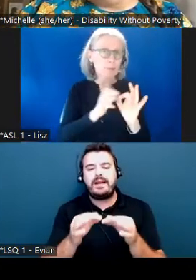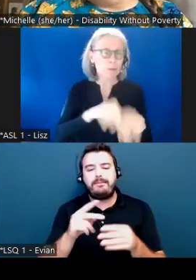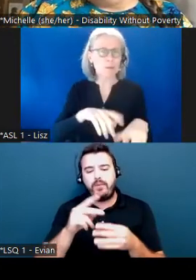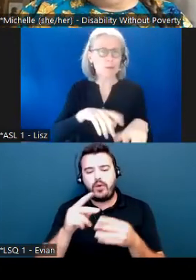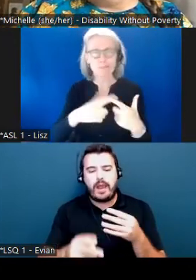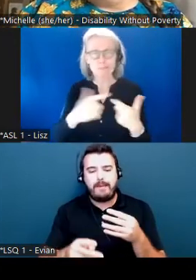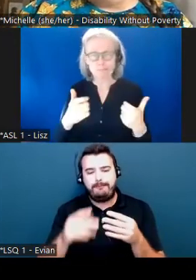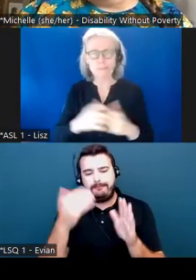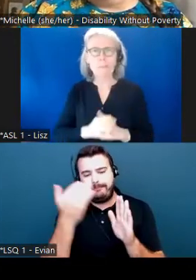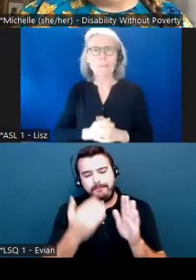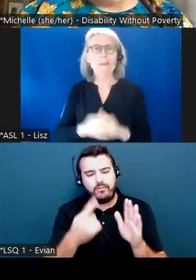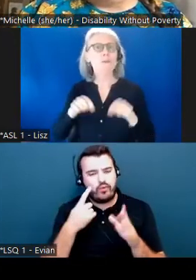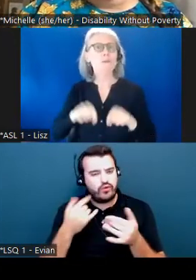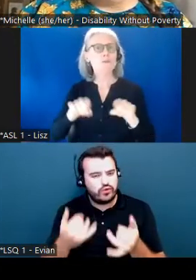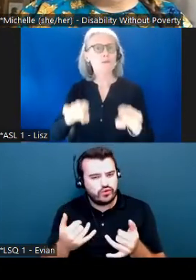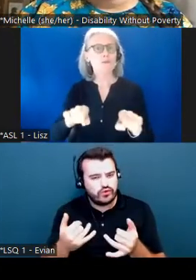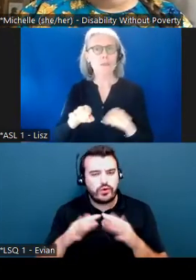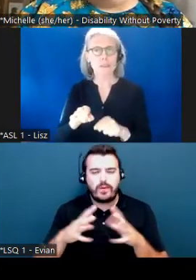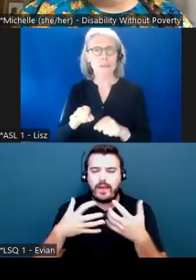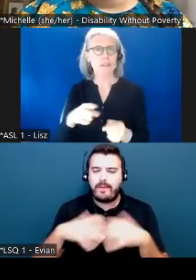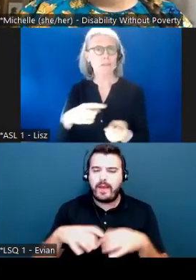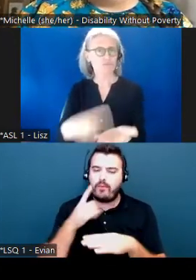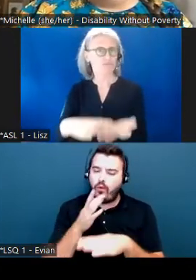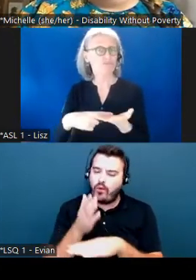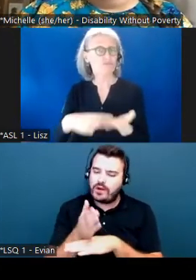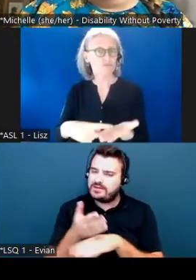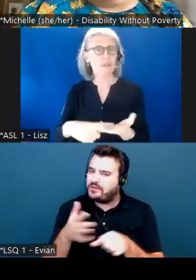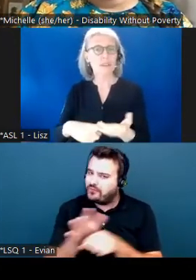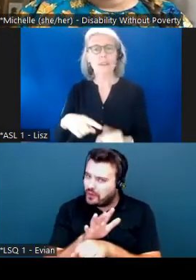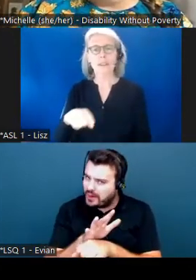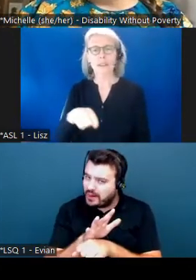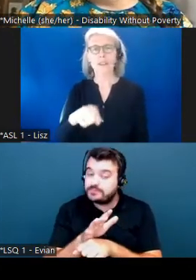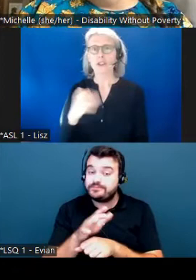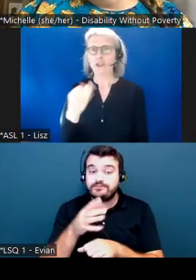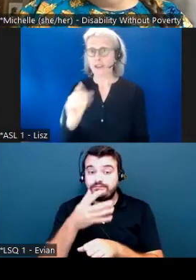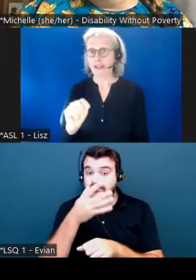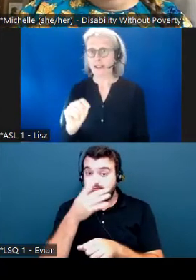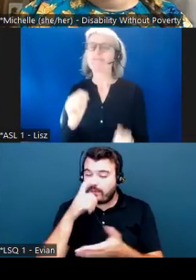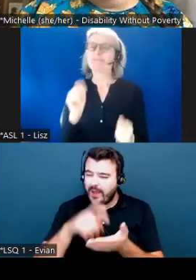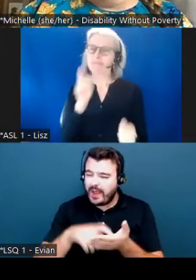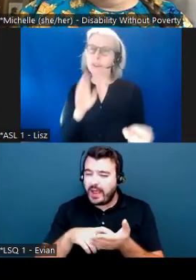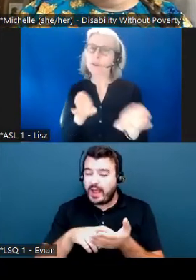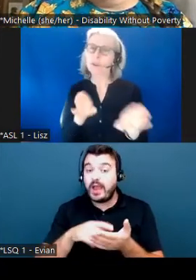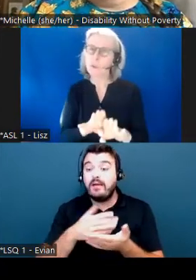THE EVENT, WE WILL HAVE THE CHAT CLOSED TO THE PUBLIC AS IT CAN BE DISRUPTIVE TO THE